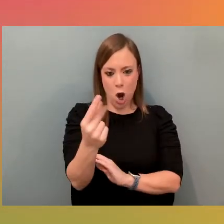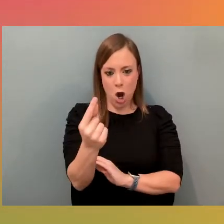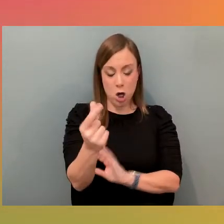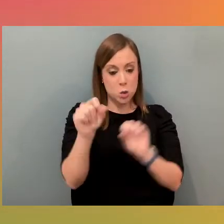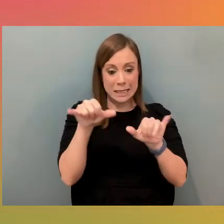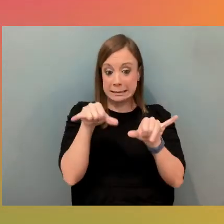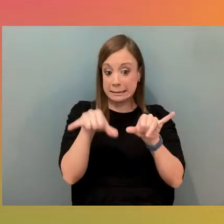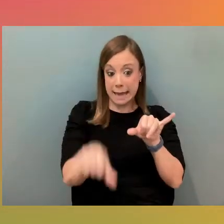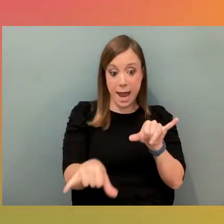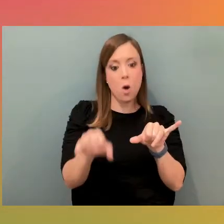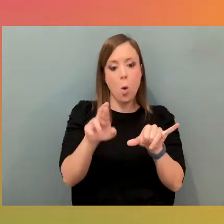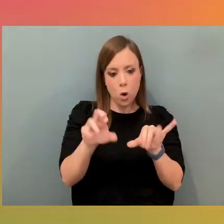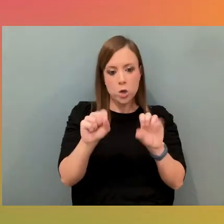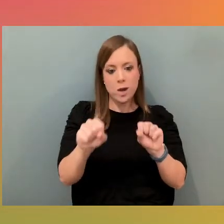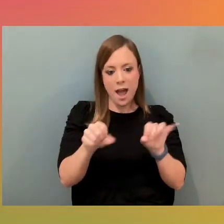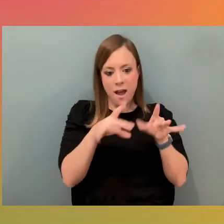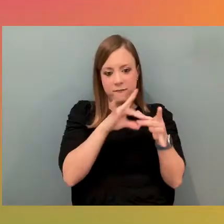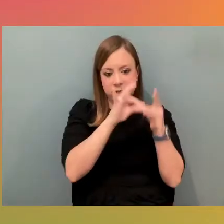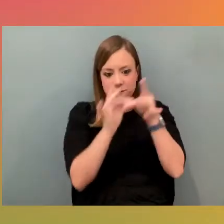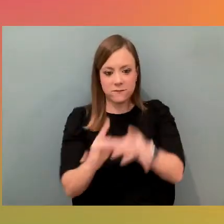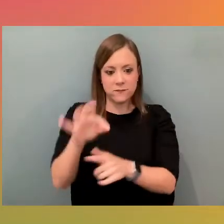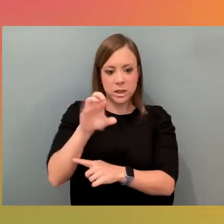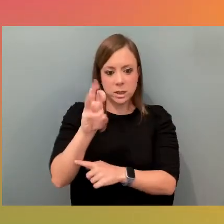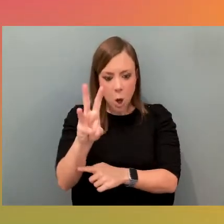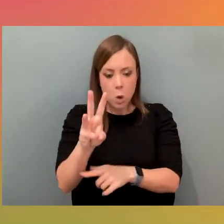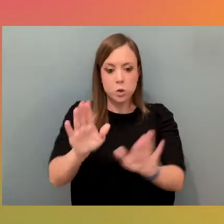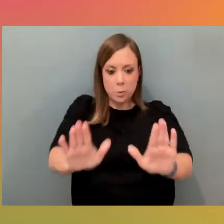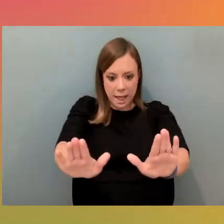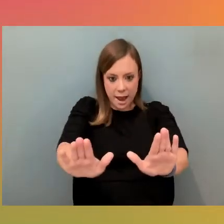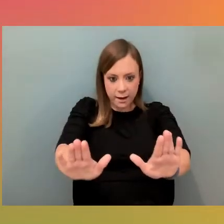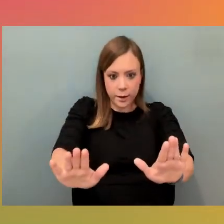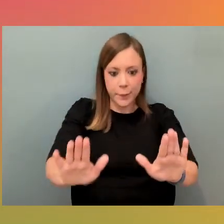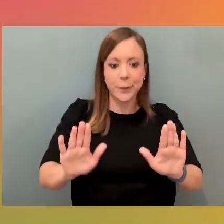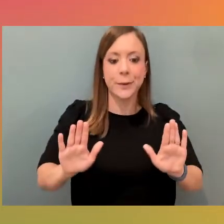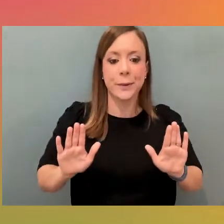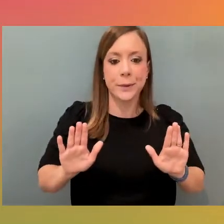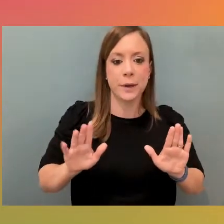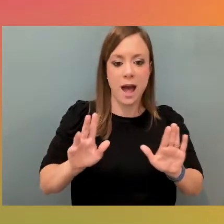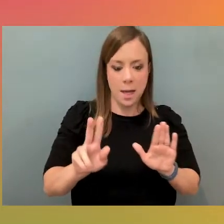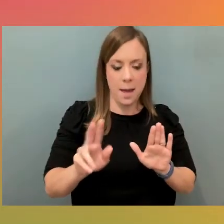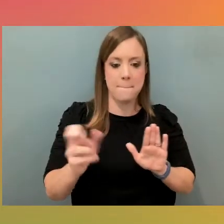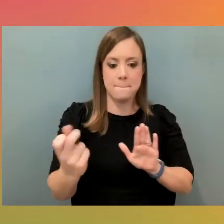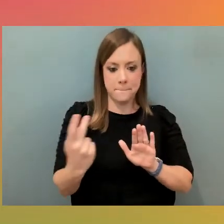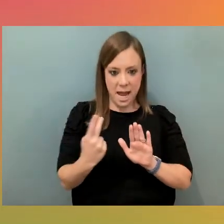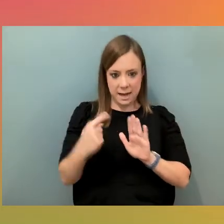STEP BACK, DOWNWARD FACING DOG. YOU CAN STAY HERE.